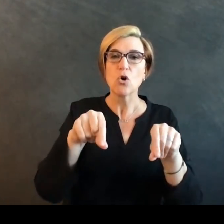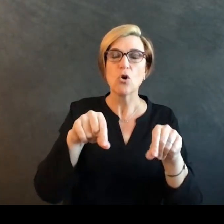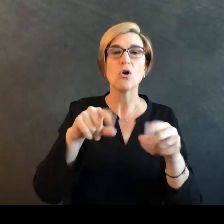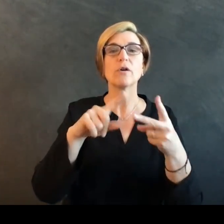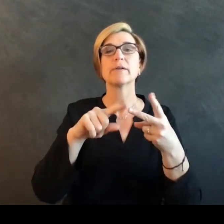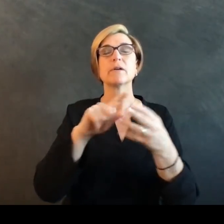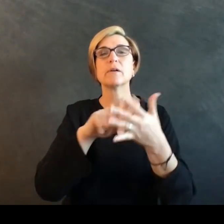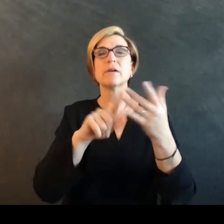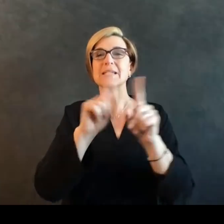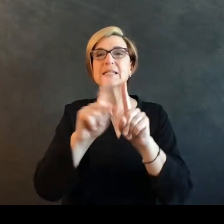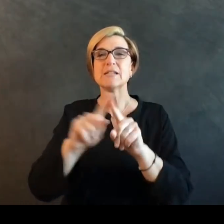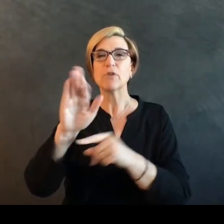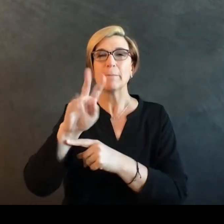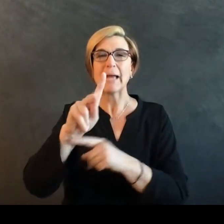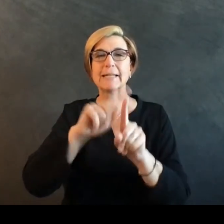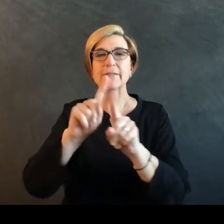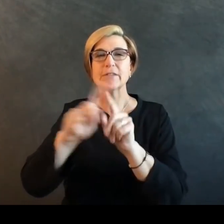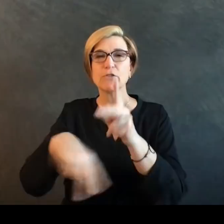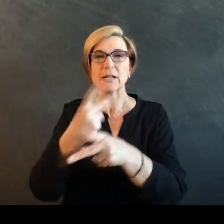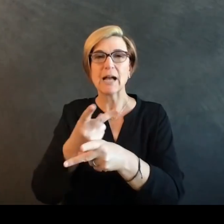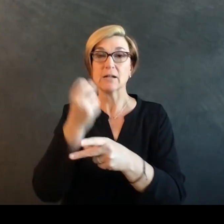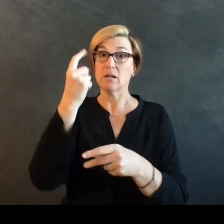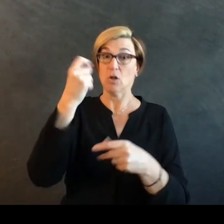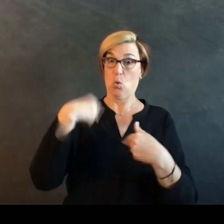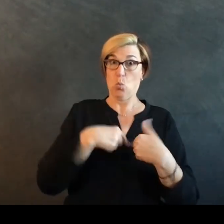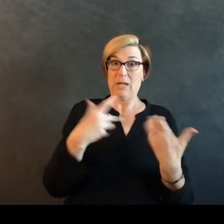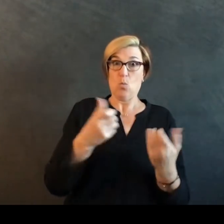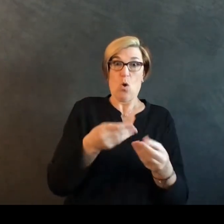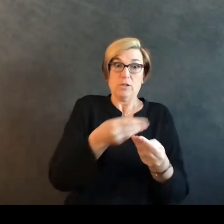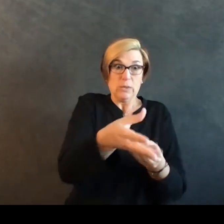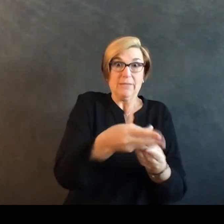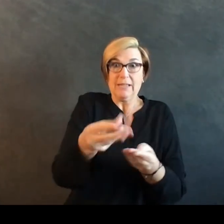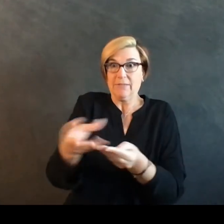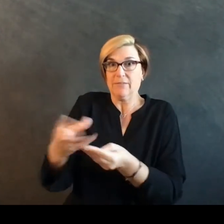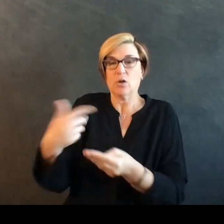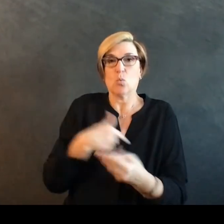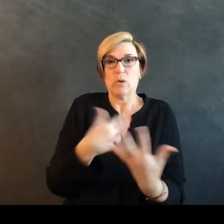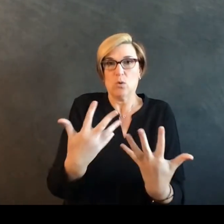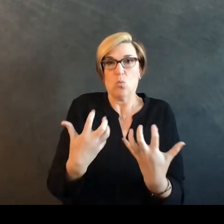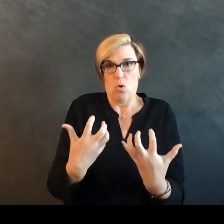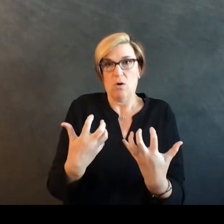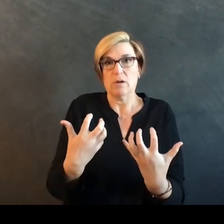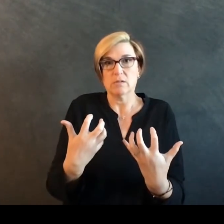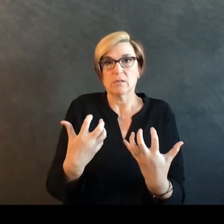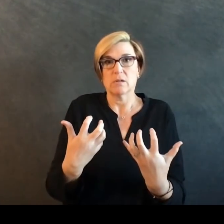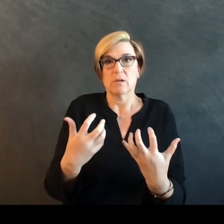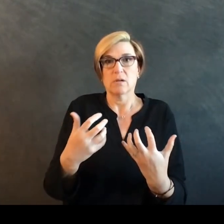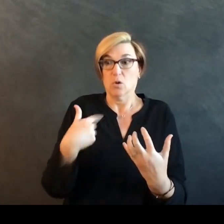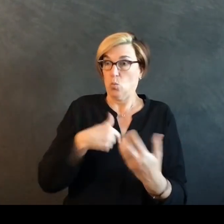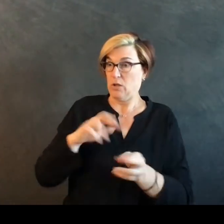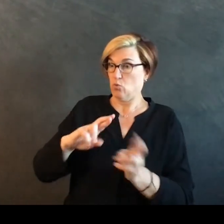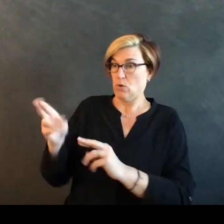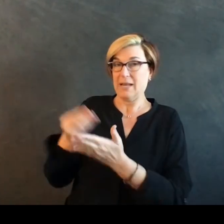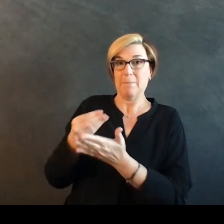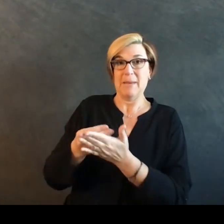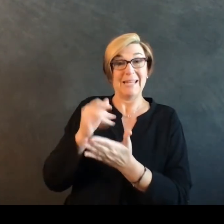money does people no good if it shows up in four months and we will deliver on that promise we as a matter of weeks then perhaps not months quickly as a